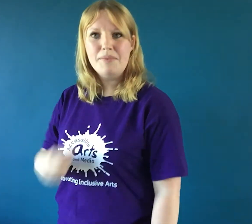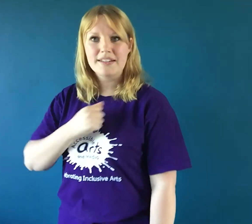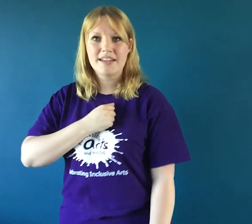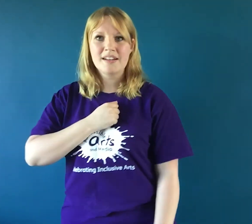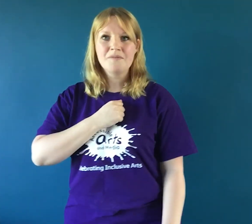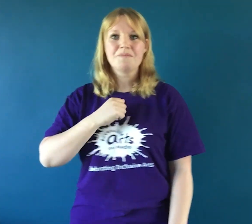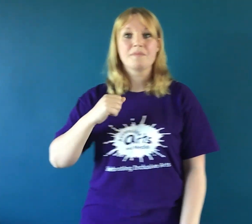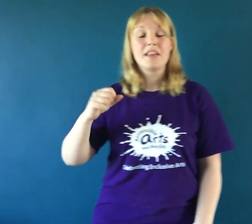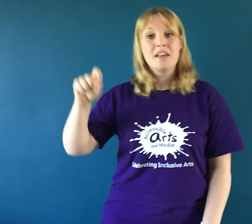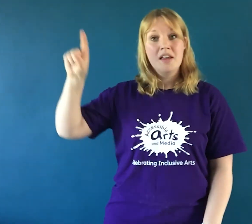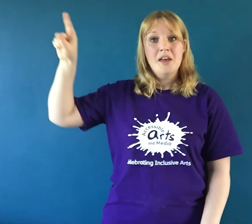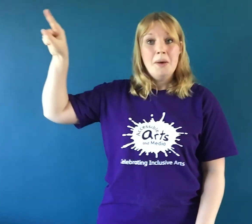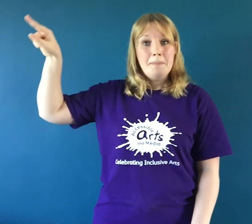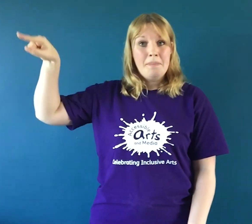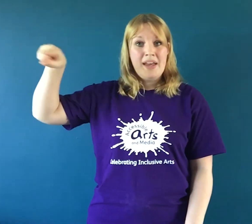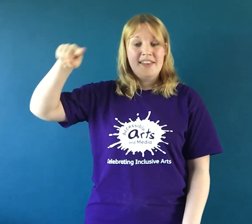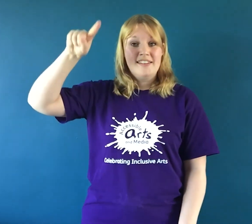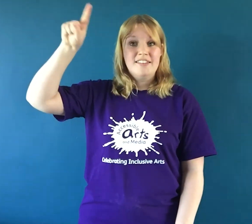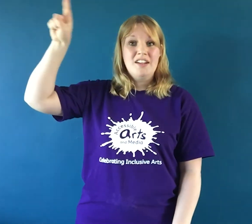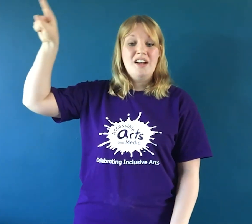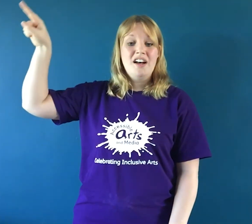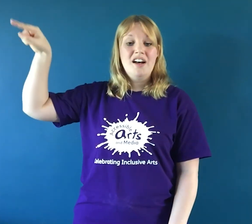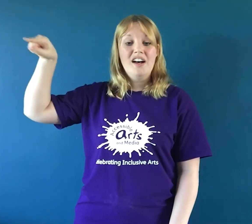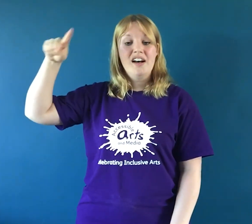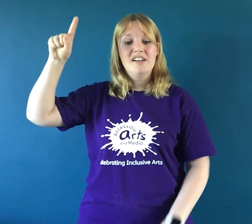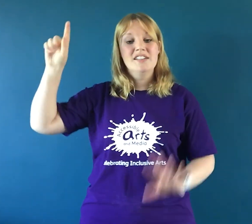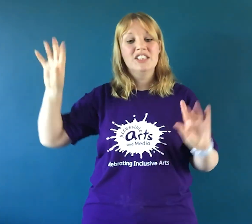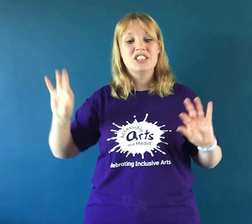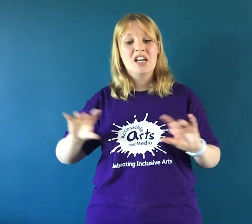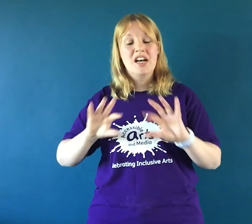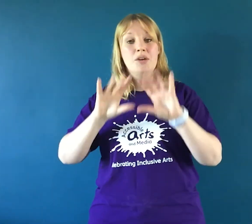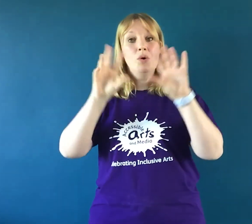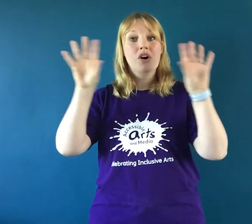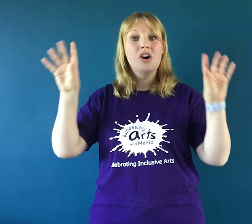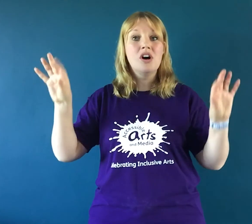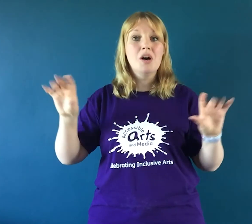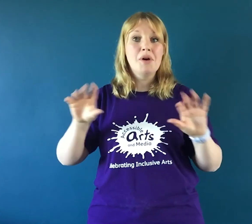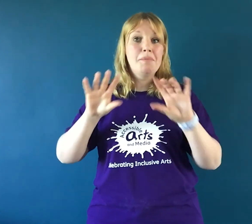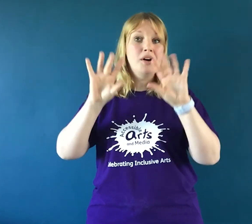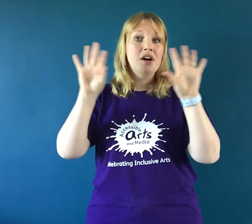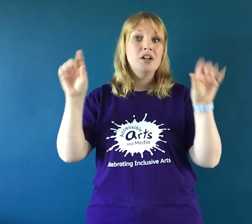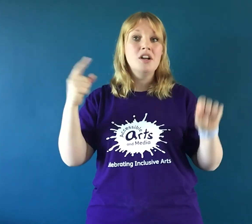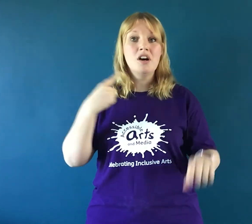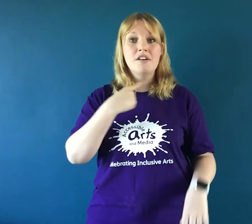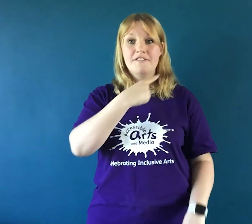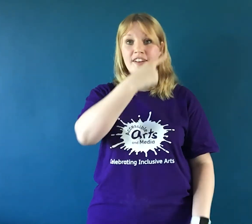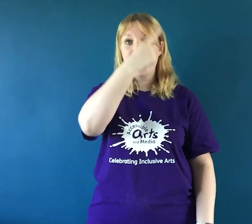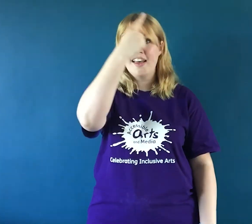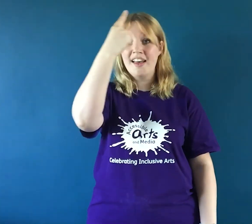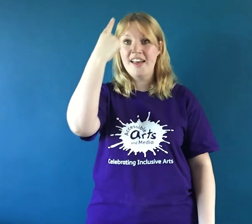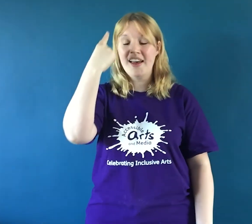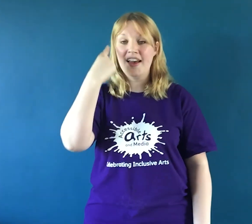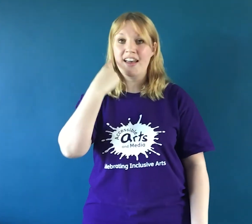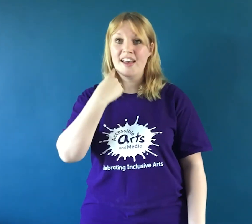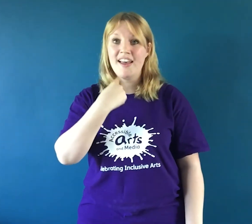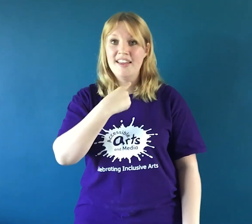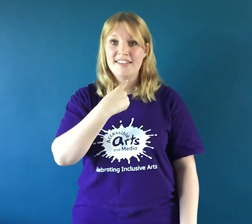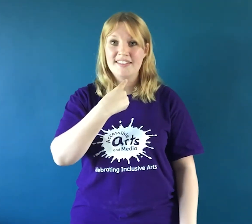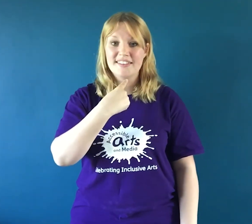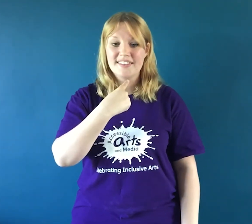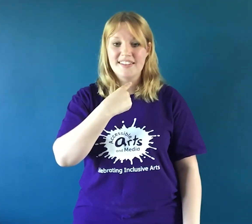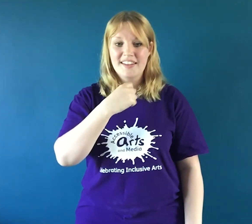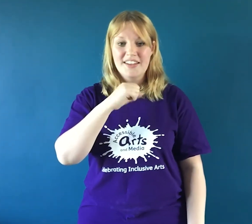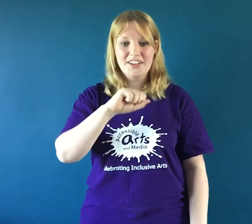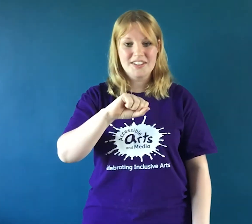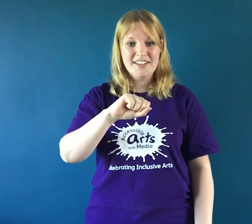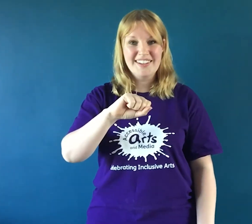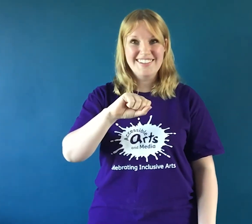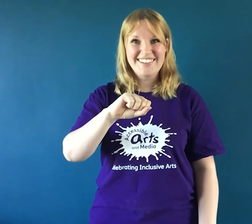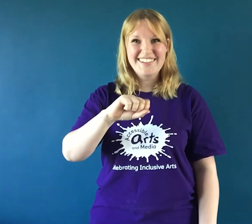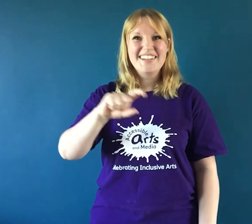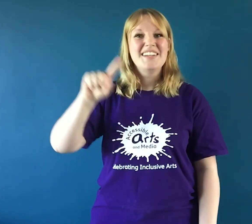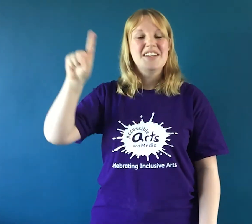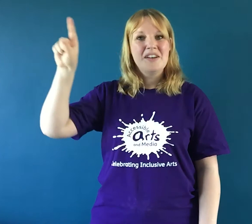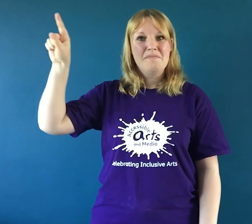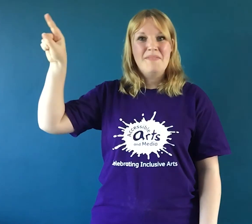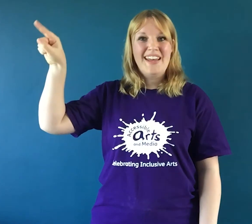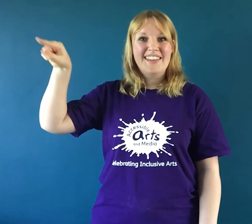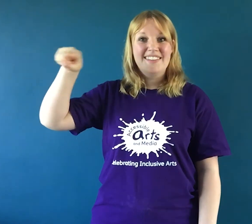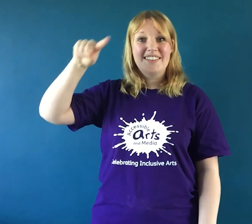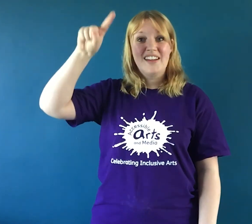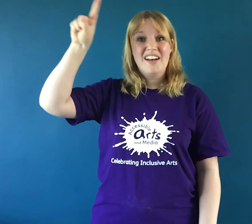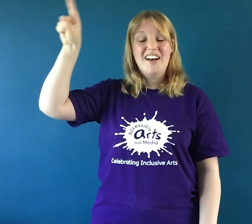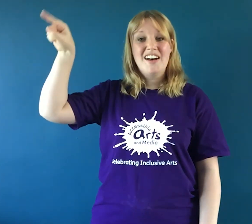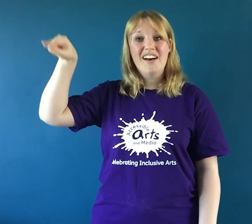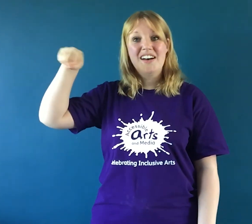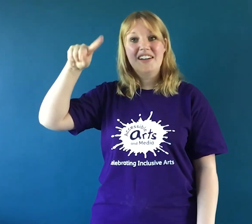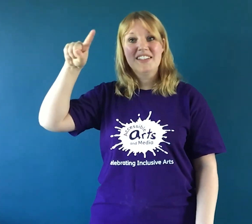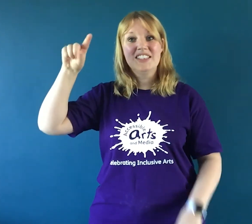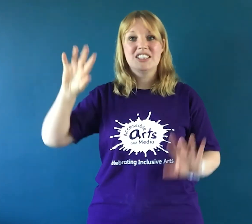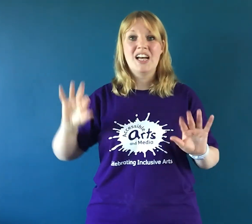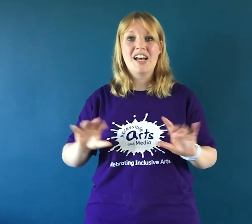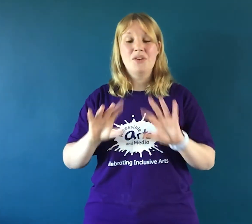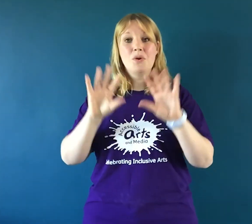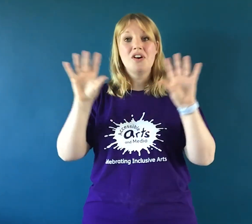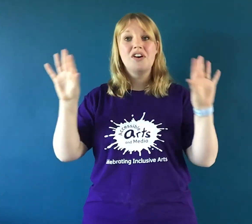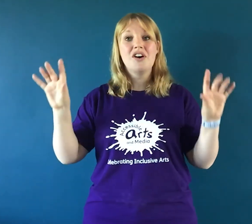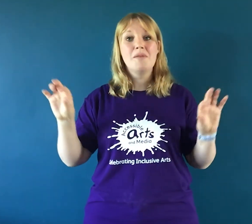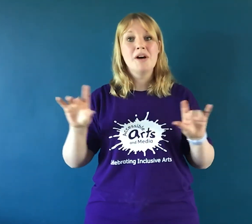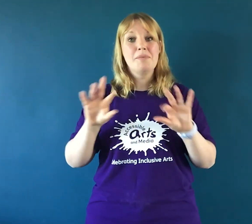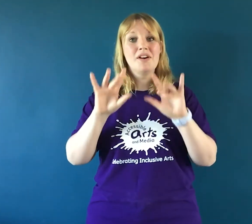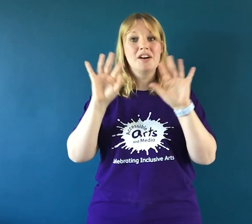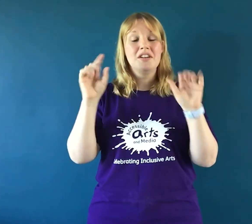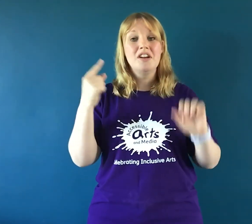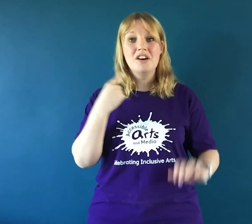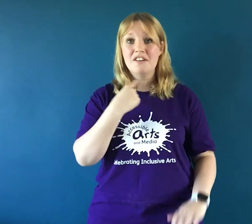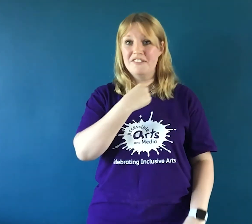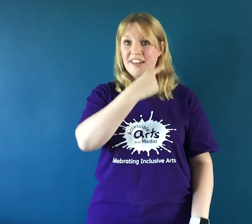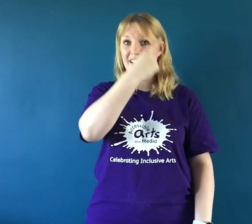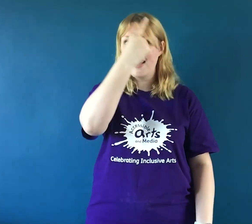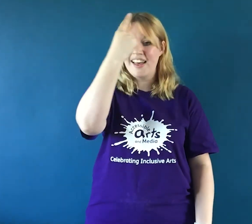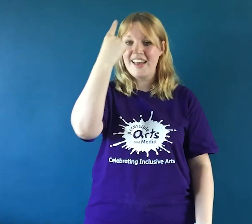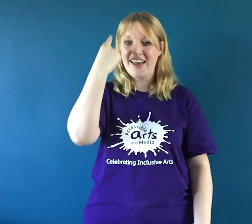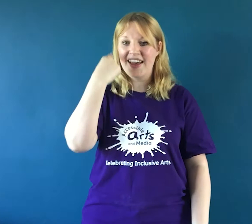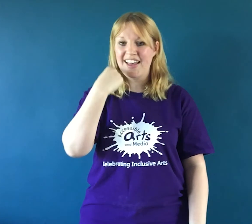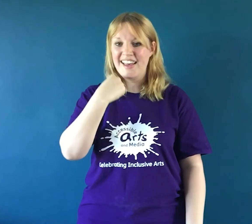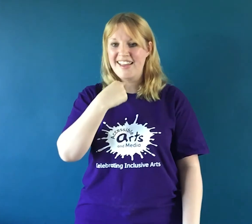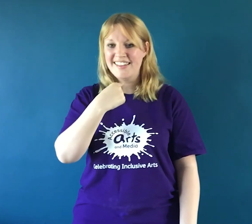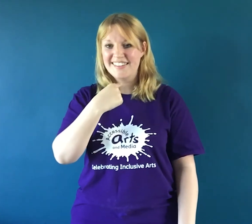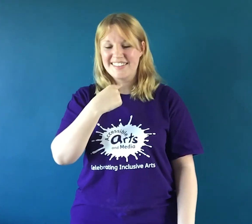My turn. May the sun shine warm upon your face. Your turn. May the sun shine warm upon your face.